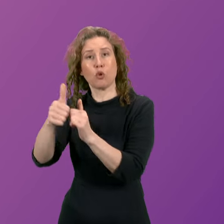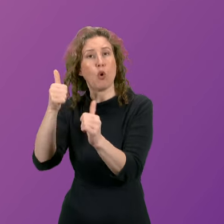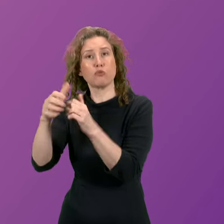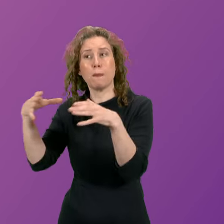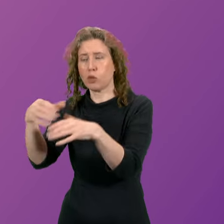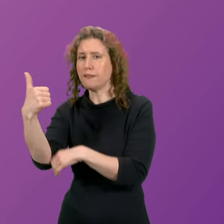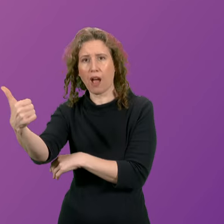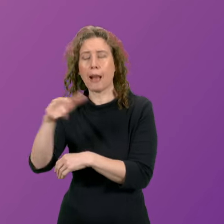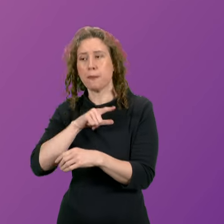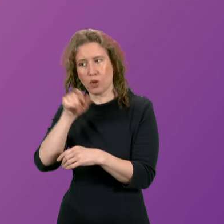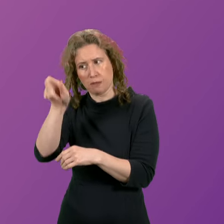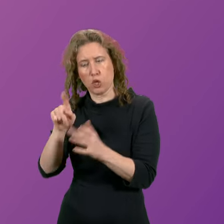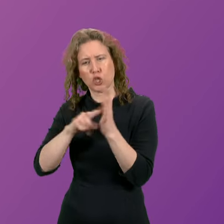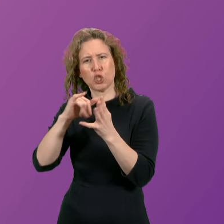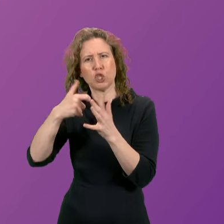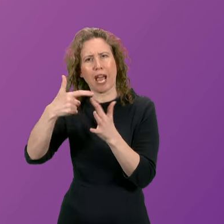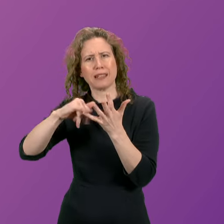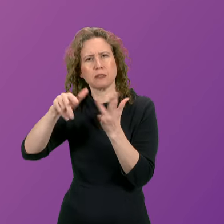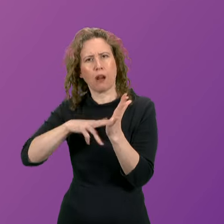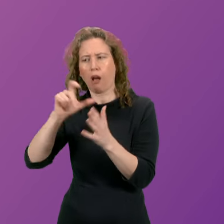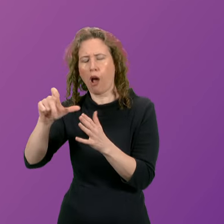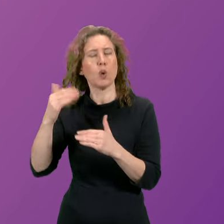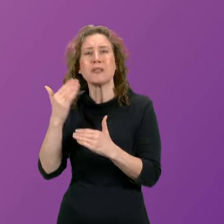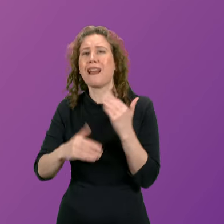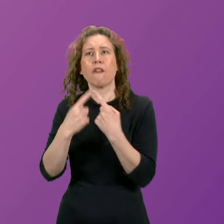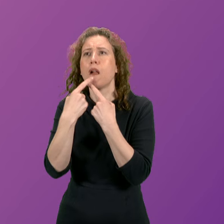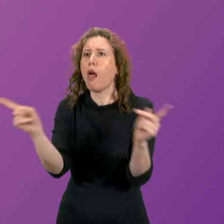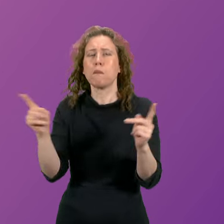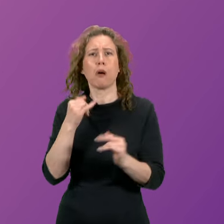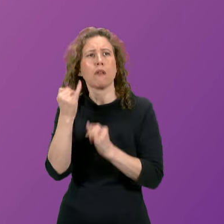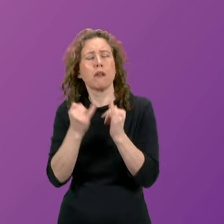because Jackson Carlaw has made no public comments about the case. However,